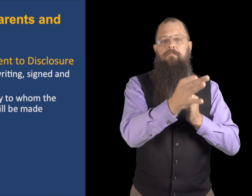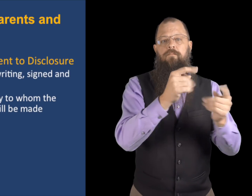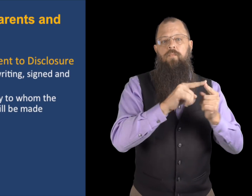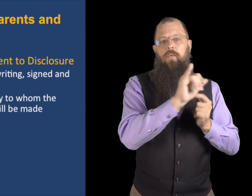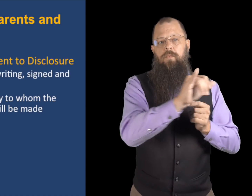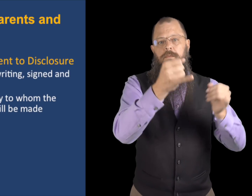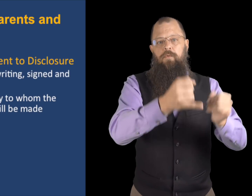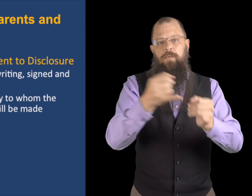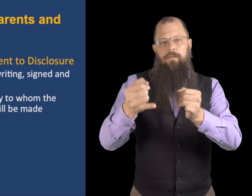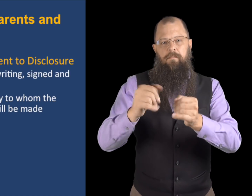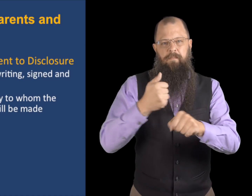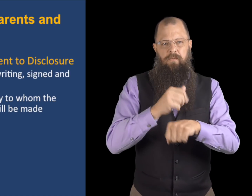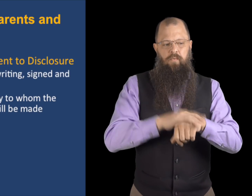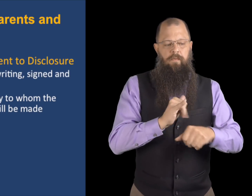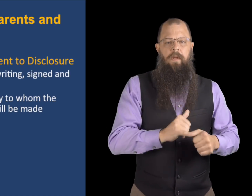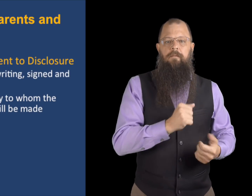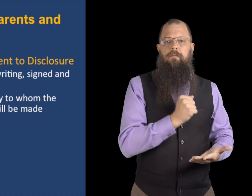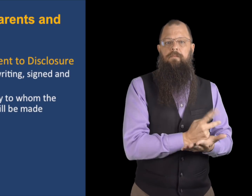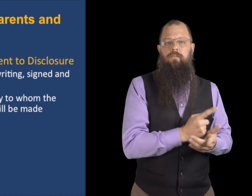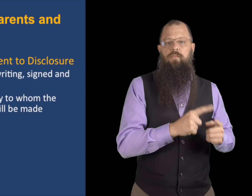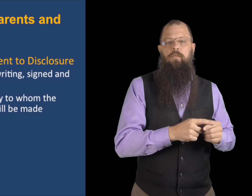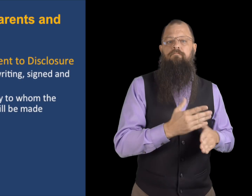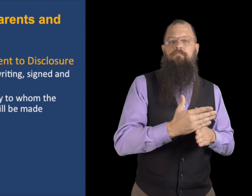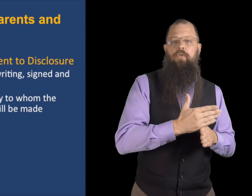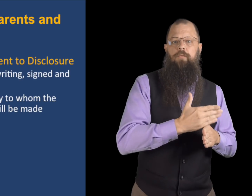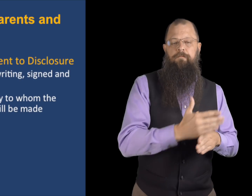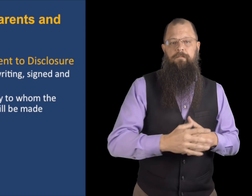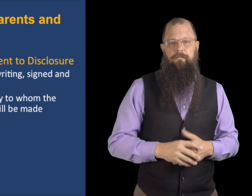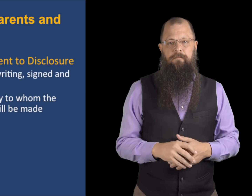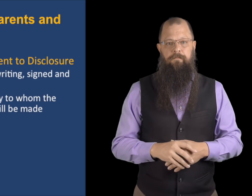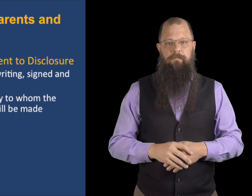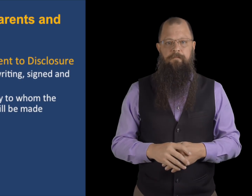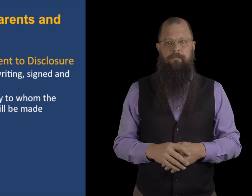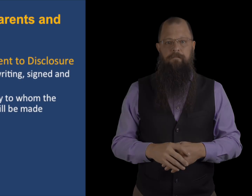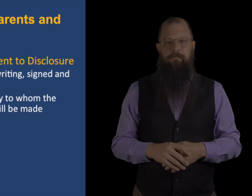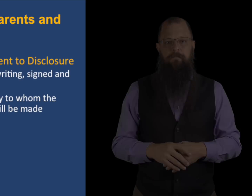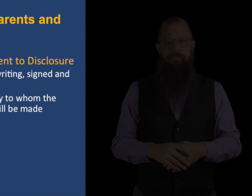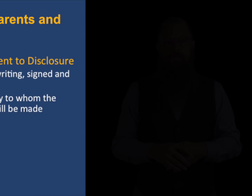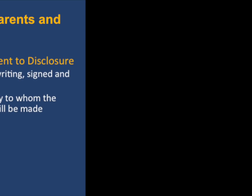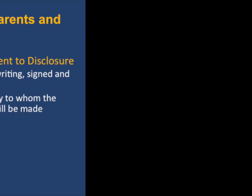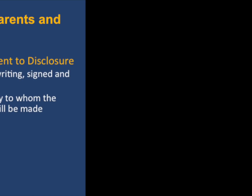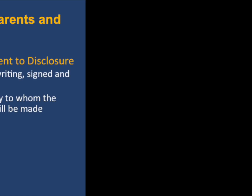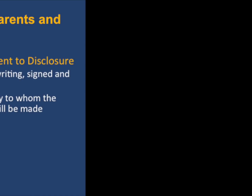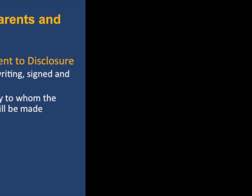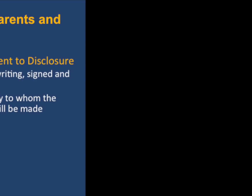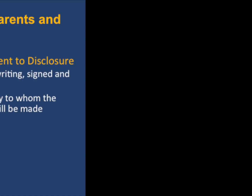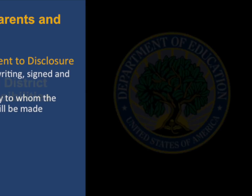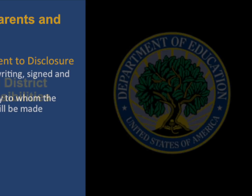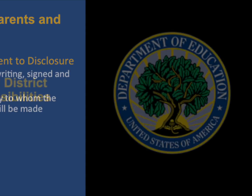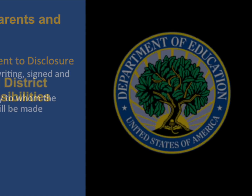dated, and identify the individuals to whom the disclosure must be made.